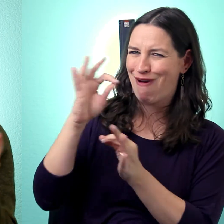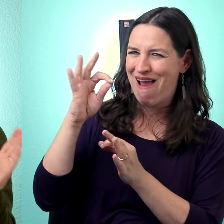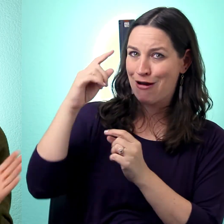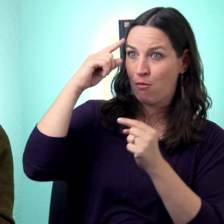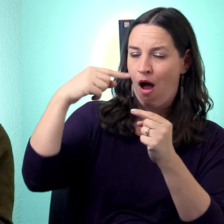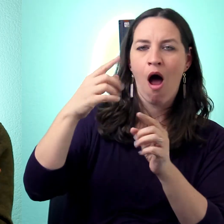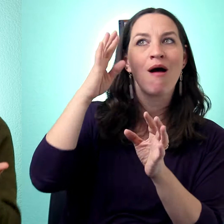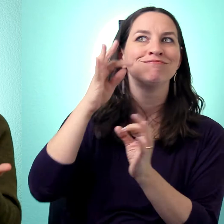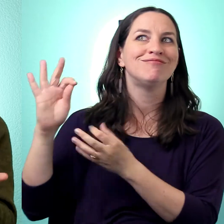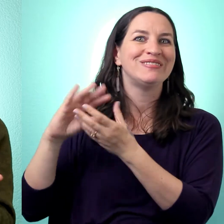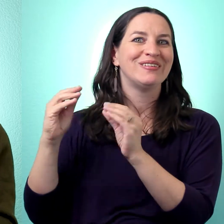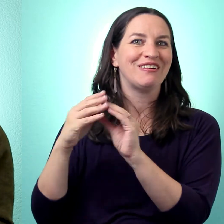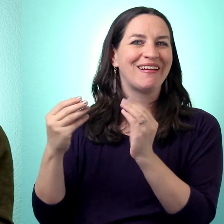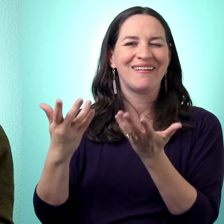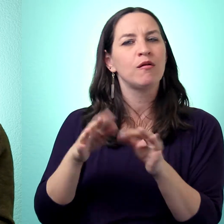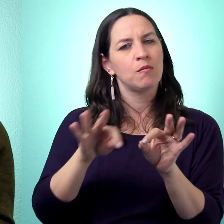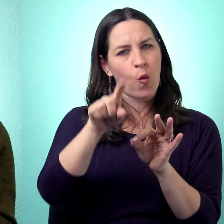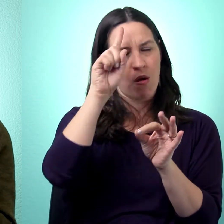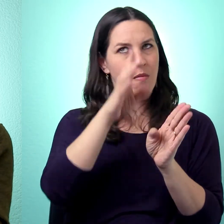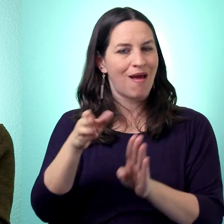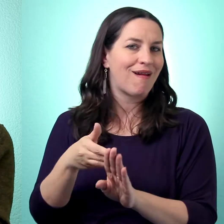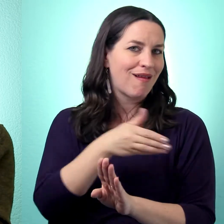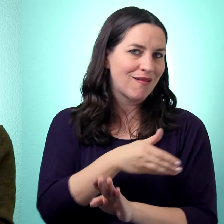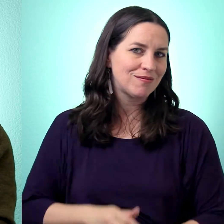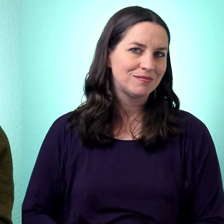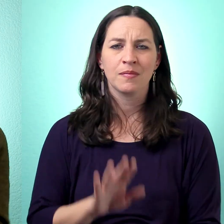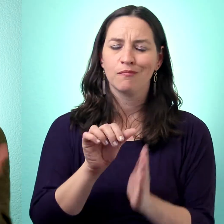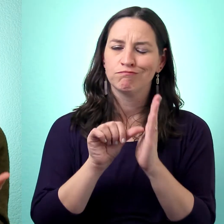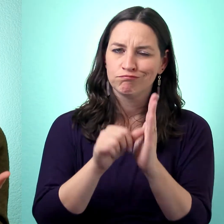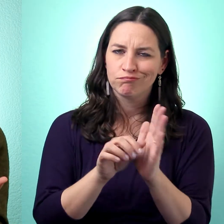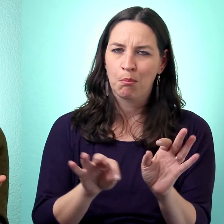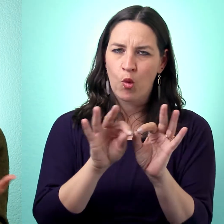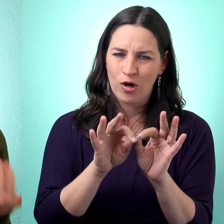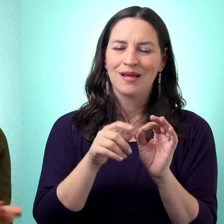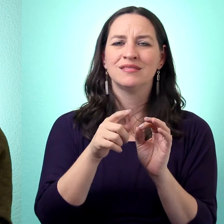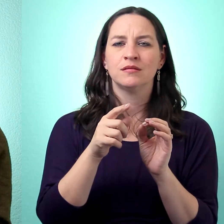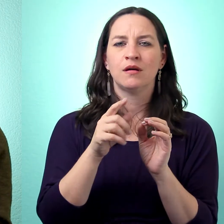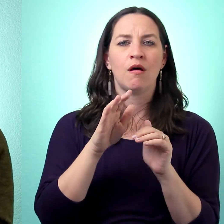Plan out what you're going to listen to, what you're going to think about on the way to the test. The most important thing when you're going to a test